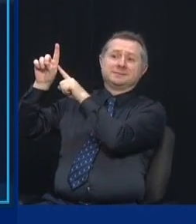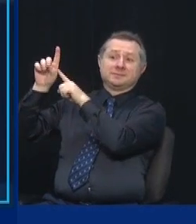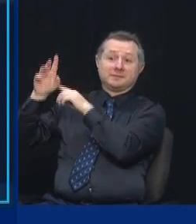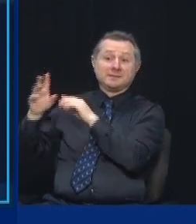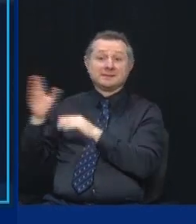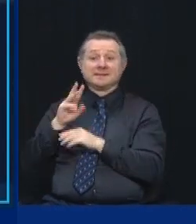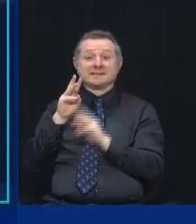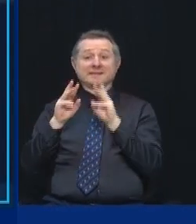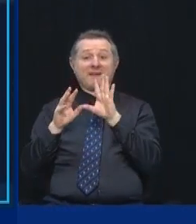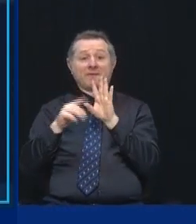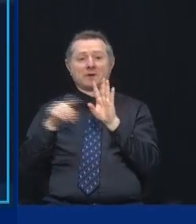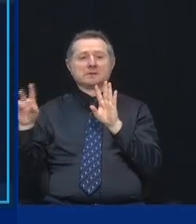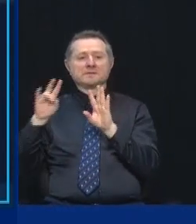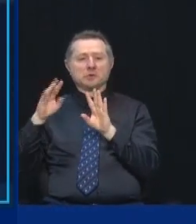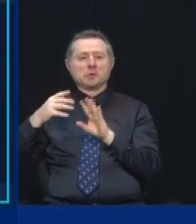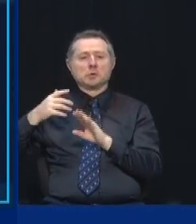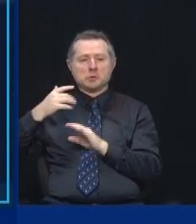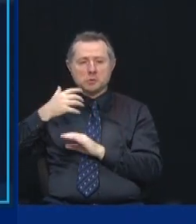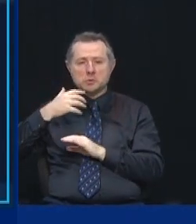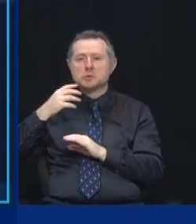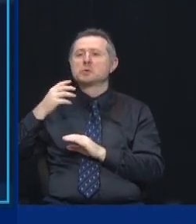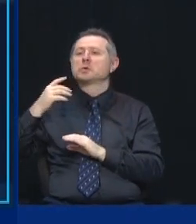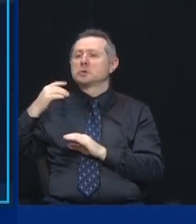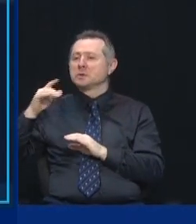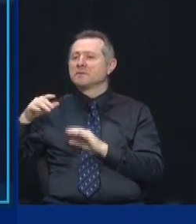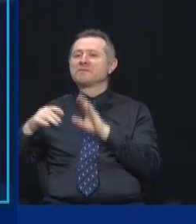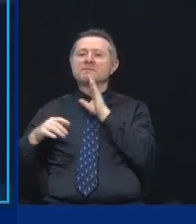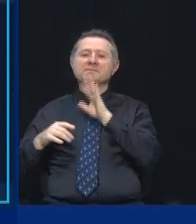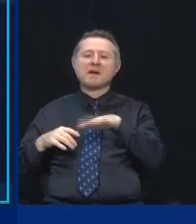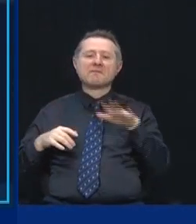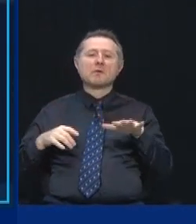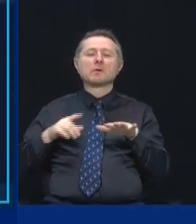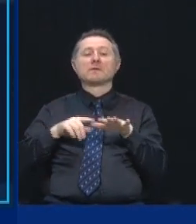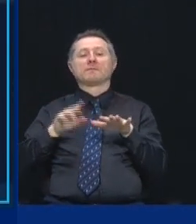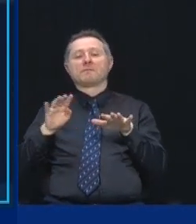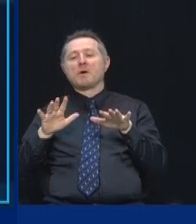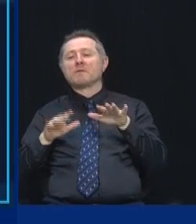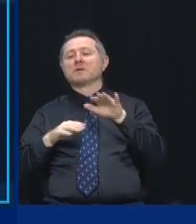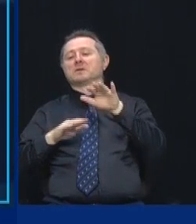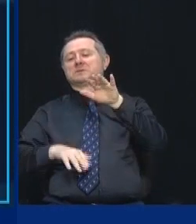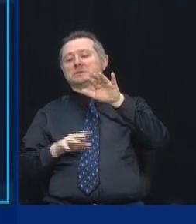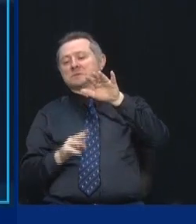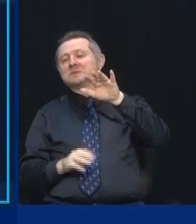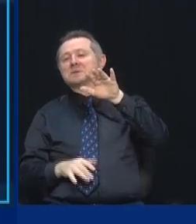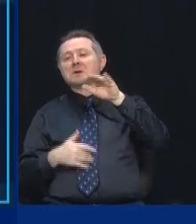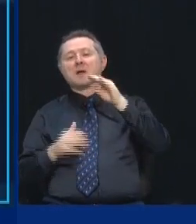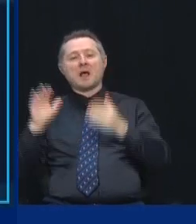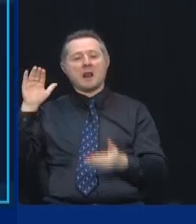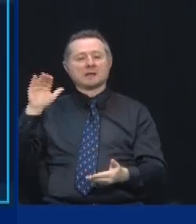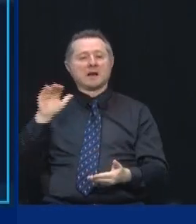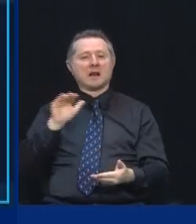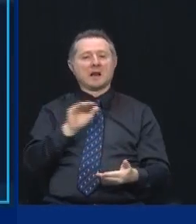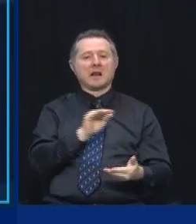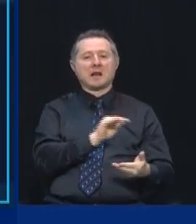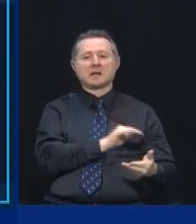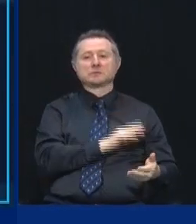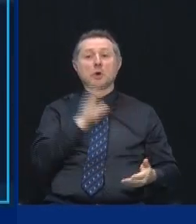EMPHASIS ON OLDER PEOPLE SHOULD GET VACCINATED. BUT 65 TO 74, THE HIGHEST.